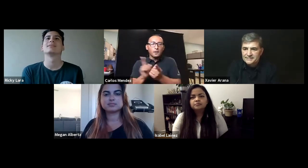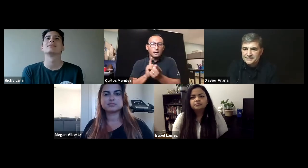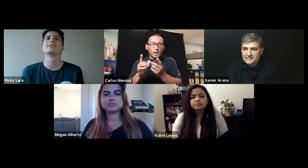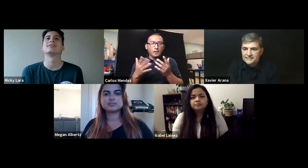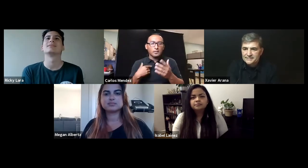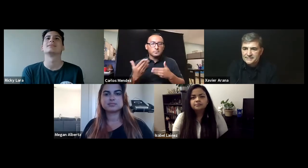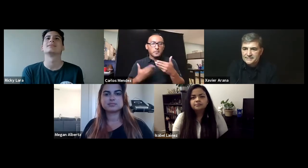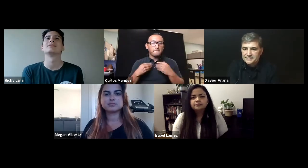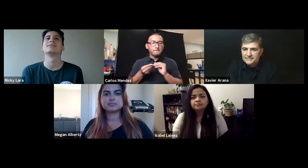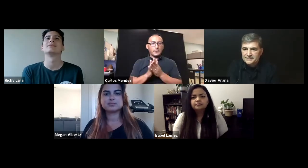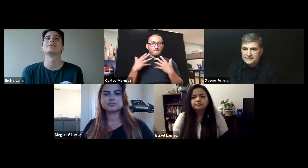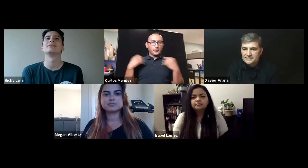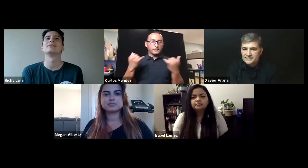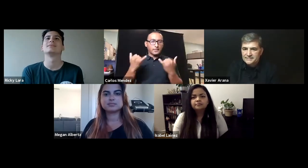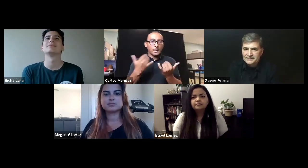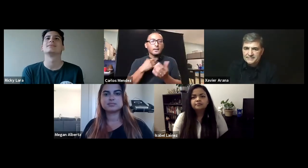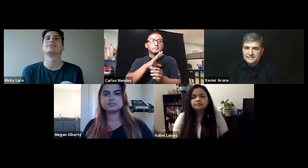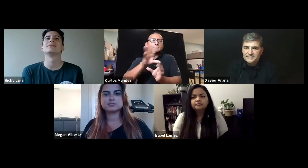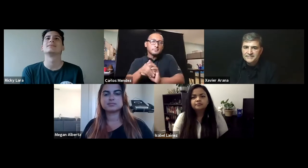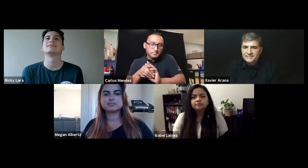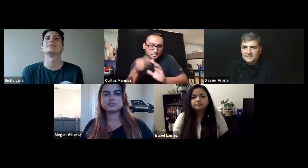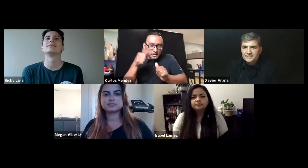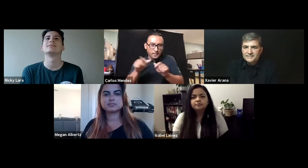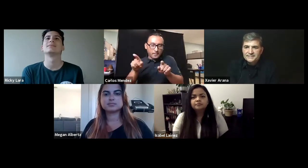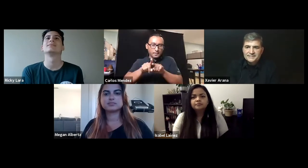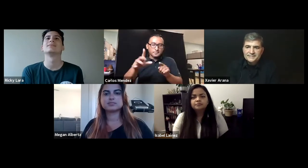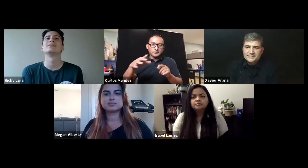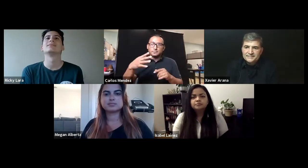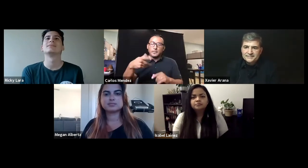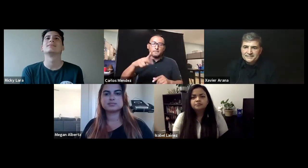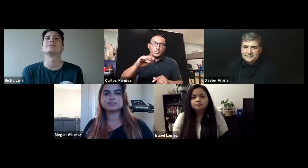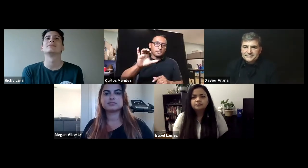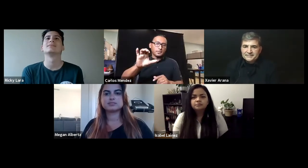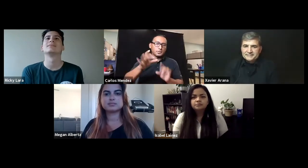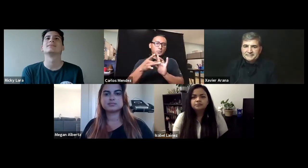So, I took the time that I needed to socialize, get involved in different things